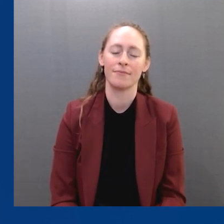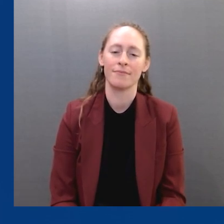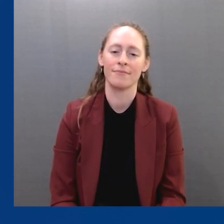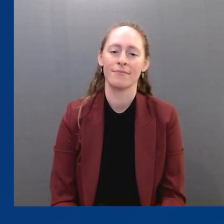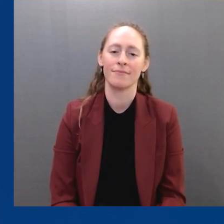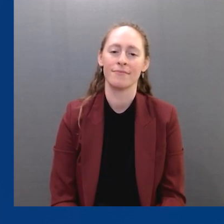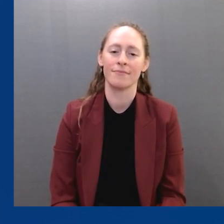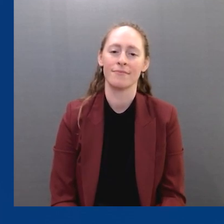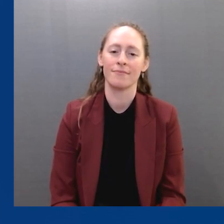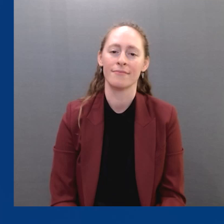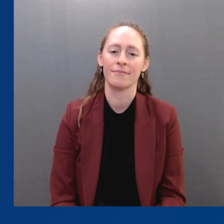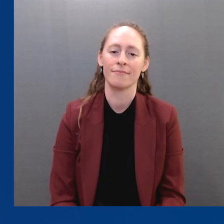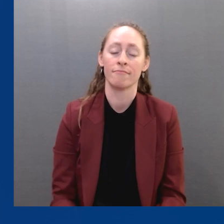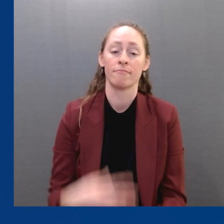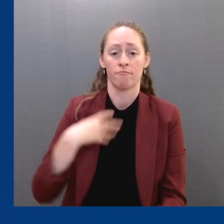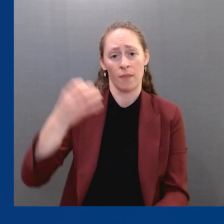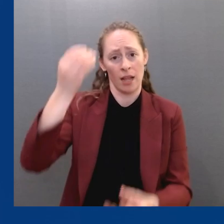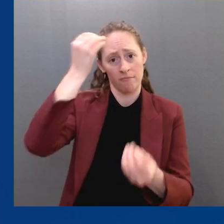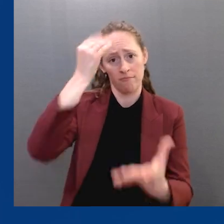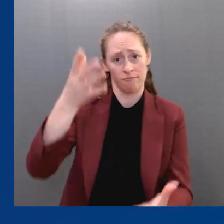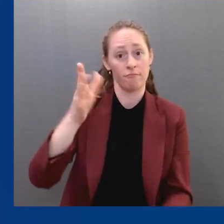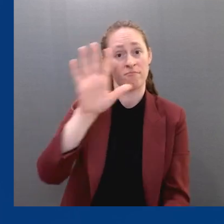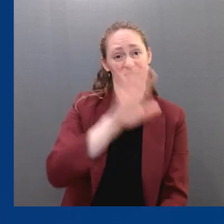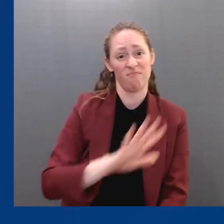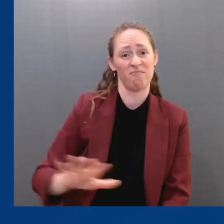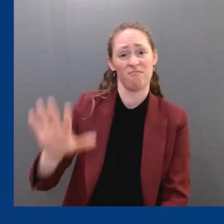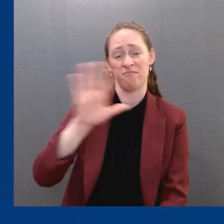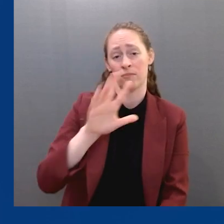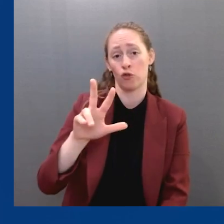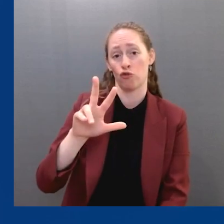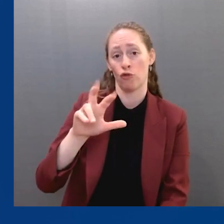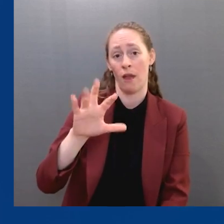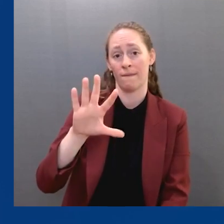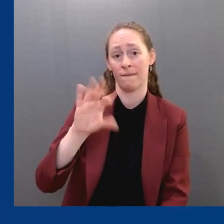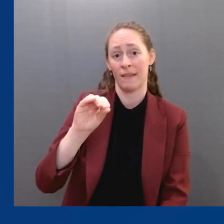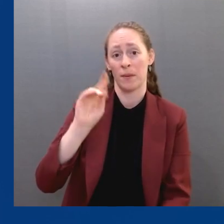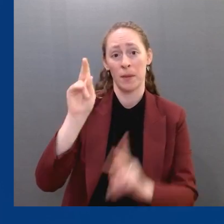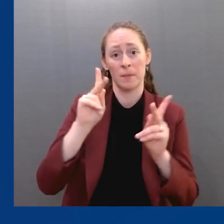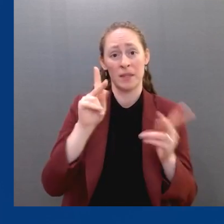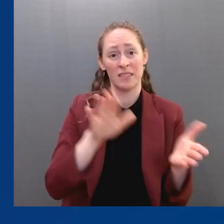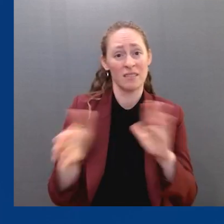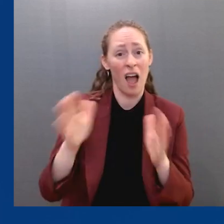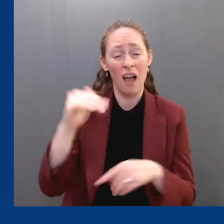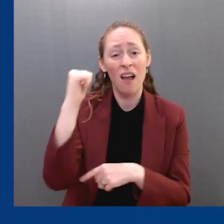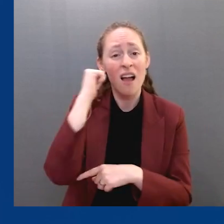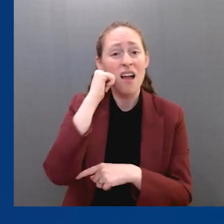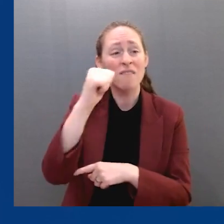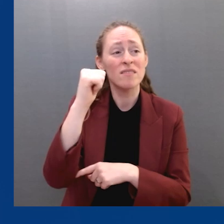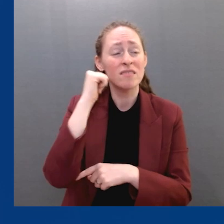That is unacceptable. It's too high. And we will continue to use the infrastructure we have built